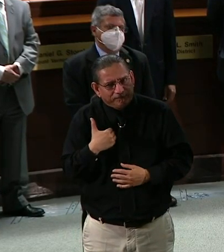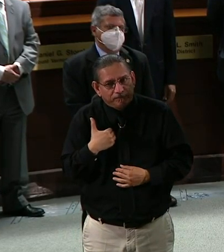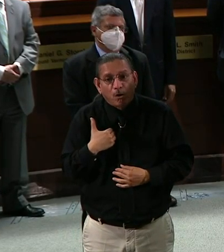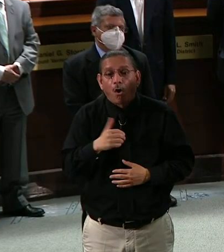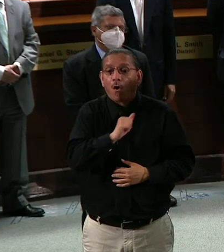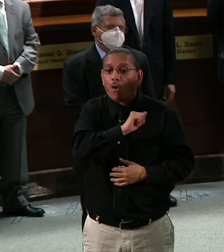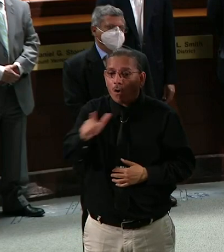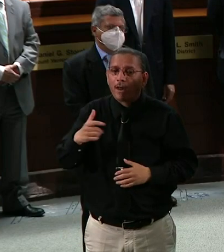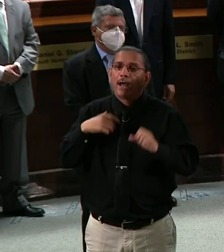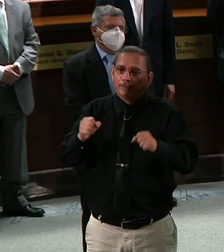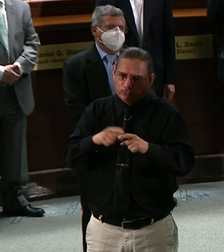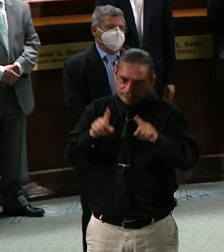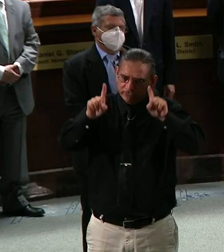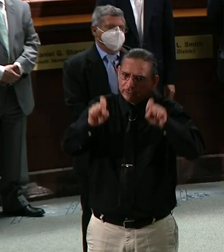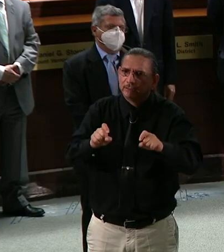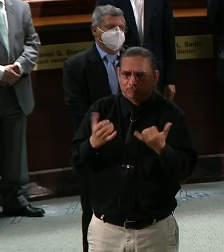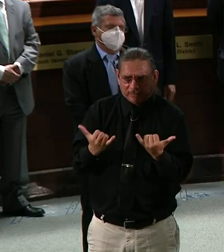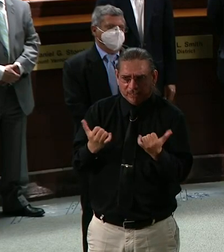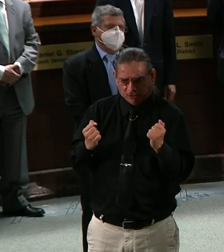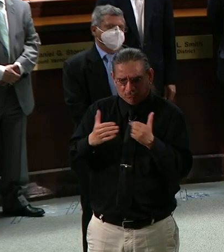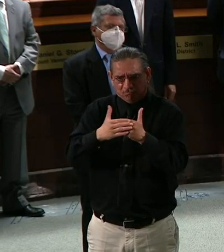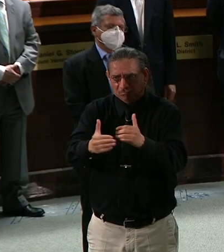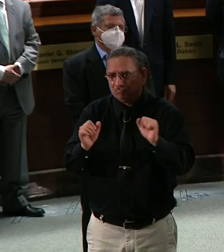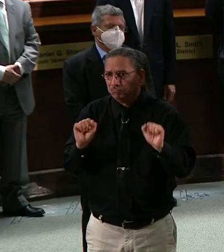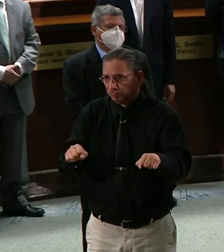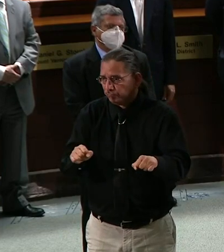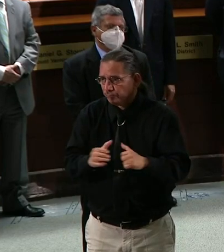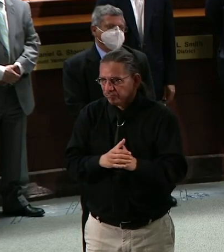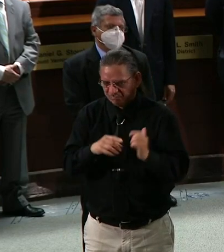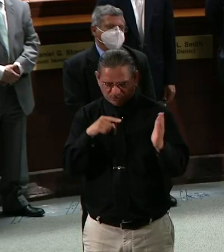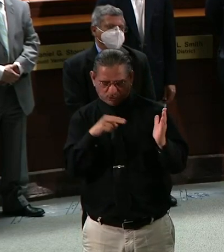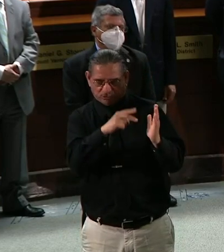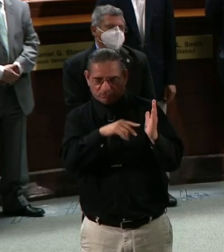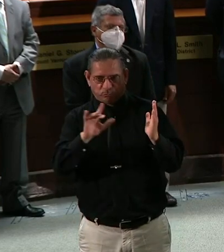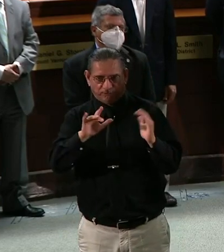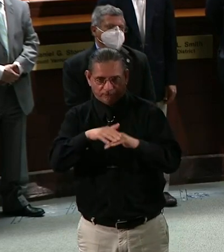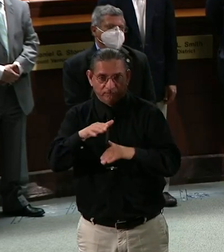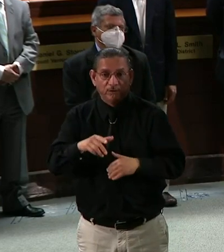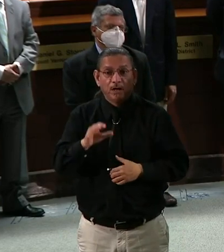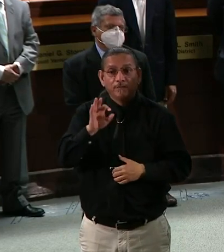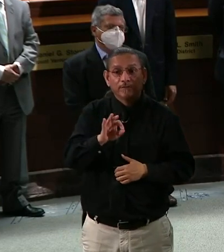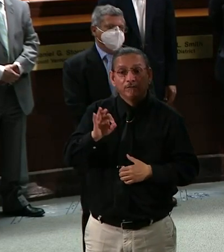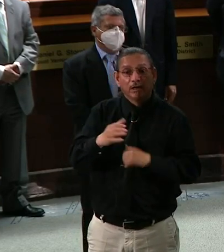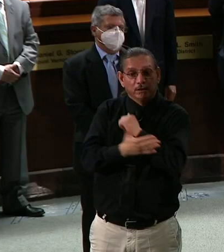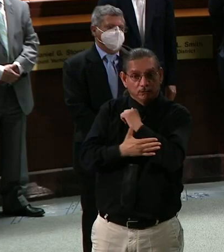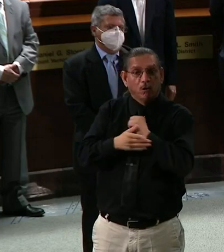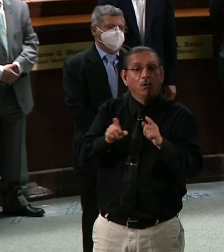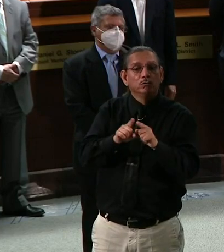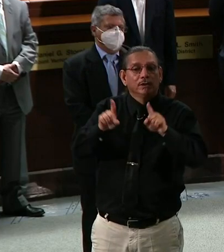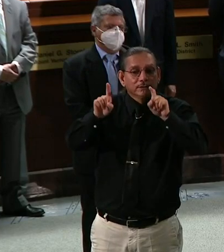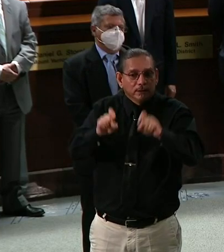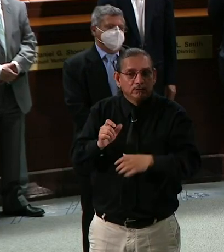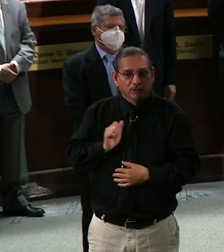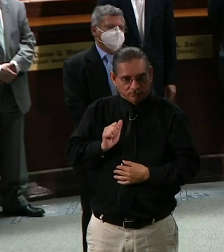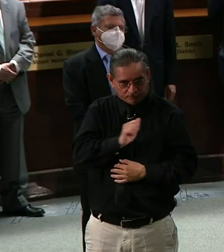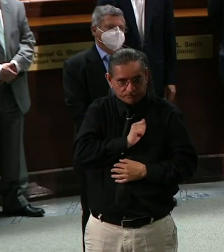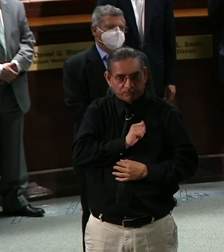ALL OF THEM HAVE TESTING CAPACITY NOW. THE COUNTY IS